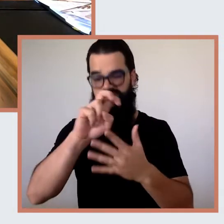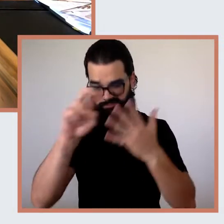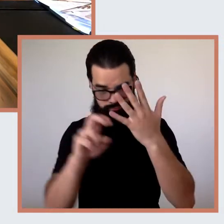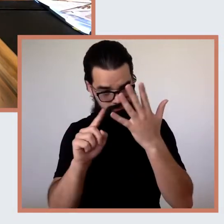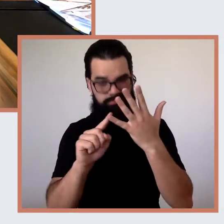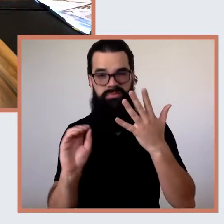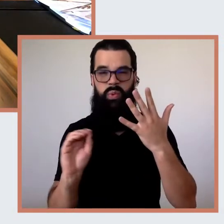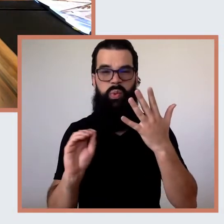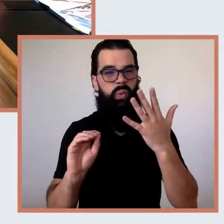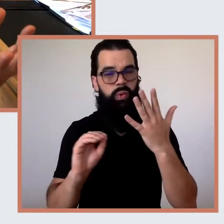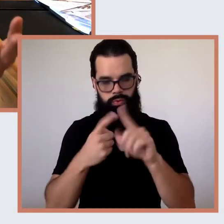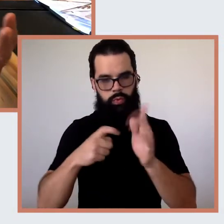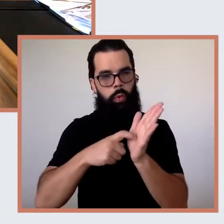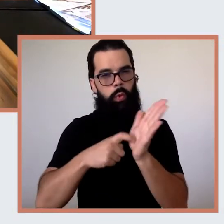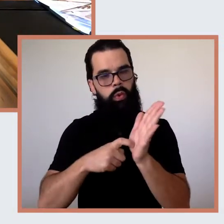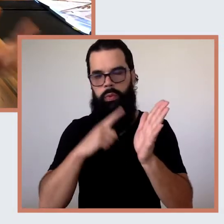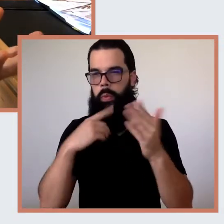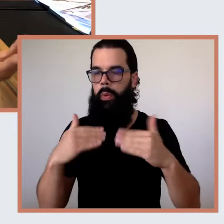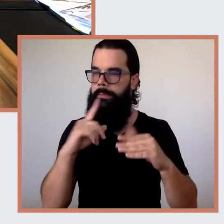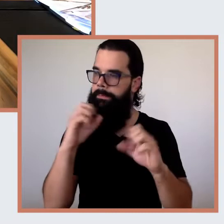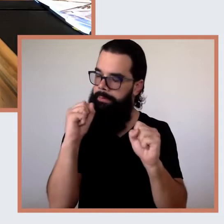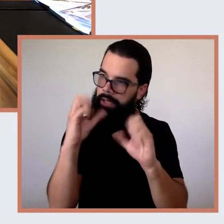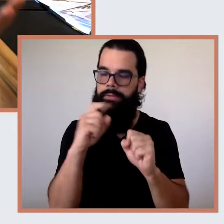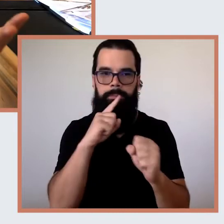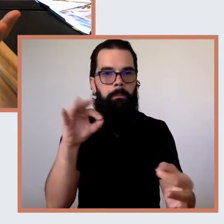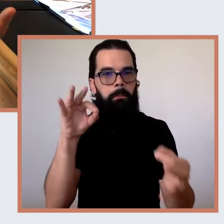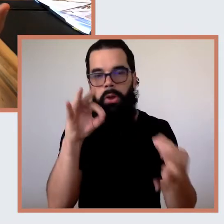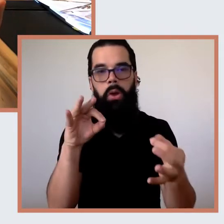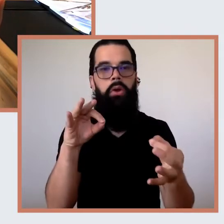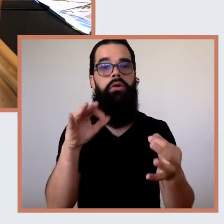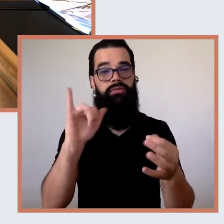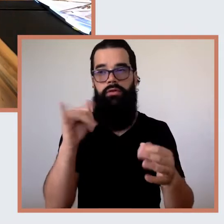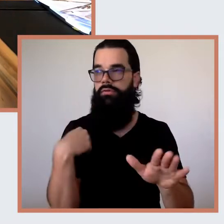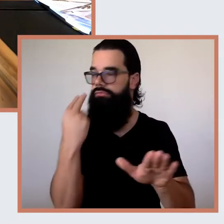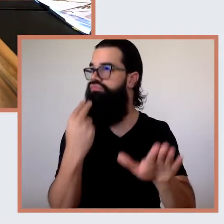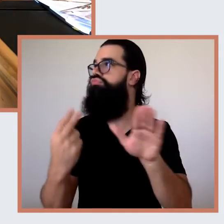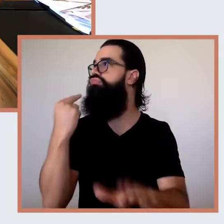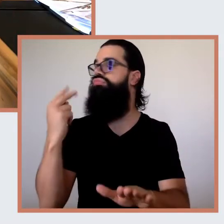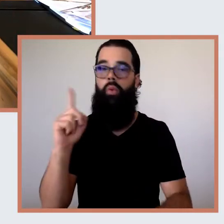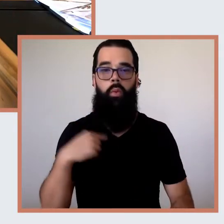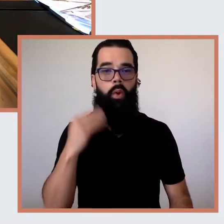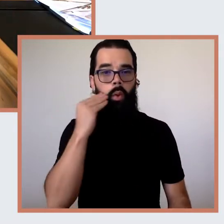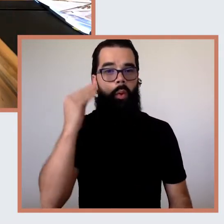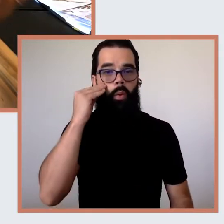and I thought, well, if nothing else, this is incredible, this is perfect. I can go home after this and say, look at this.